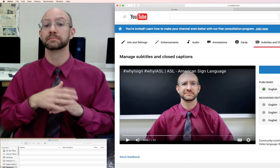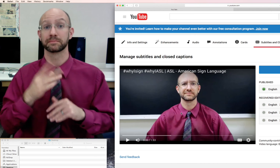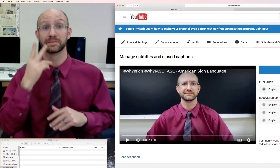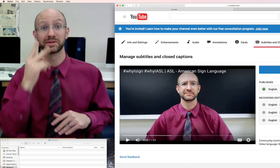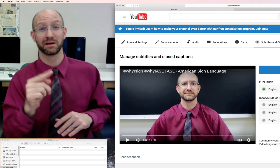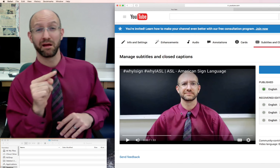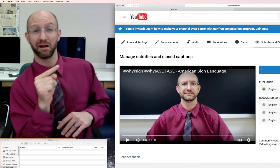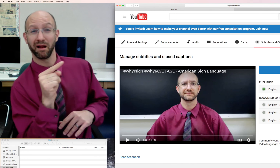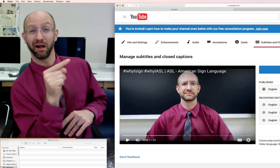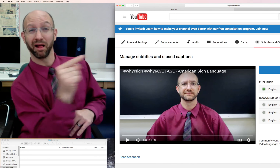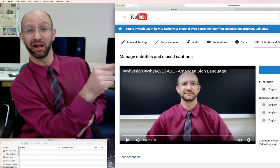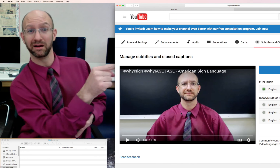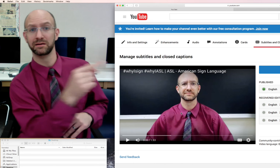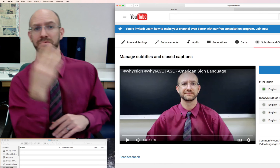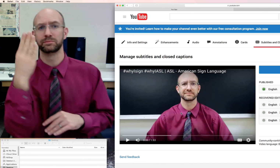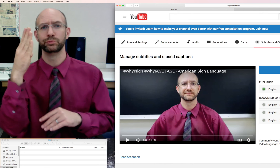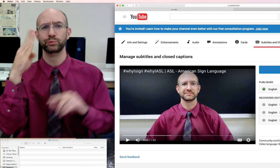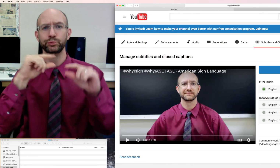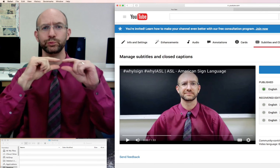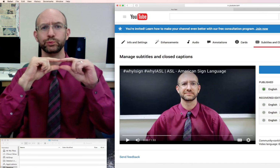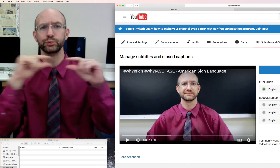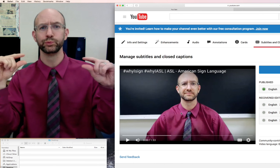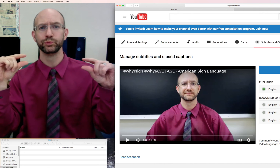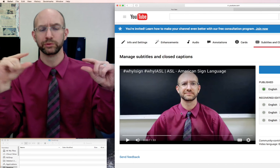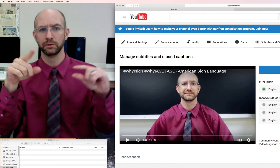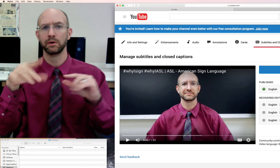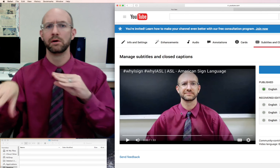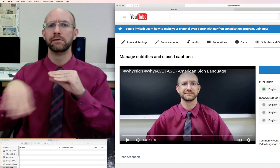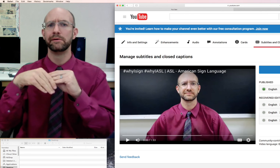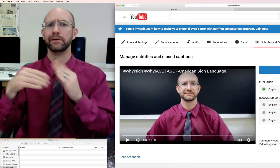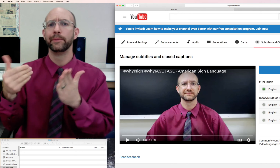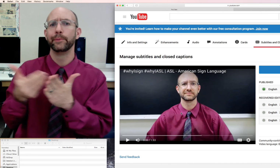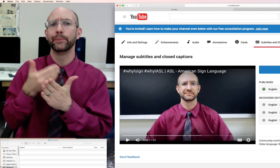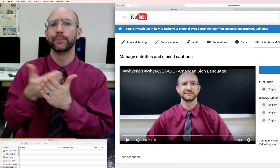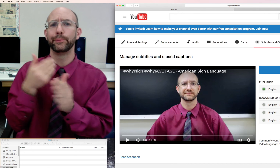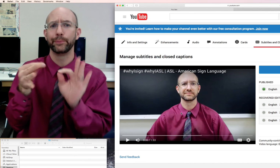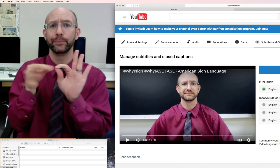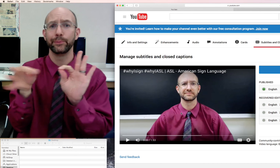You see at the far right, there is a blue button. You go ahead and click on to "Add New Captions or Subtitles"